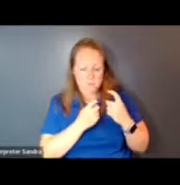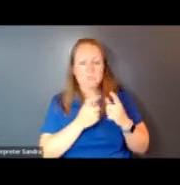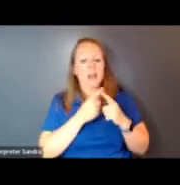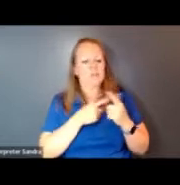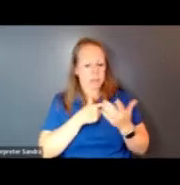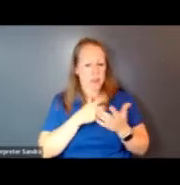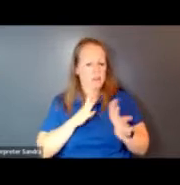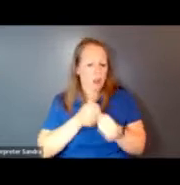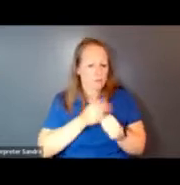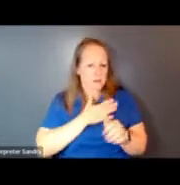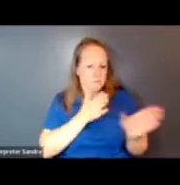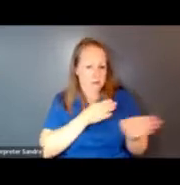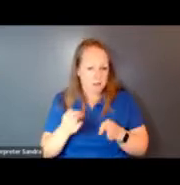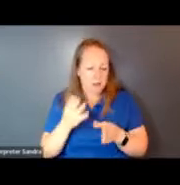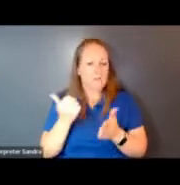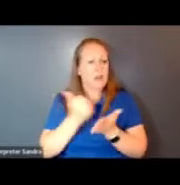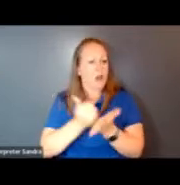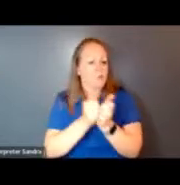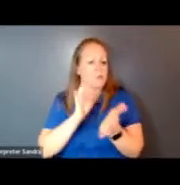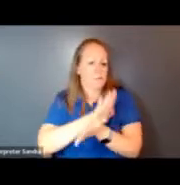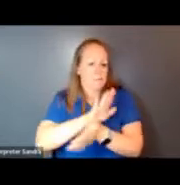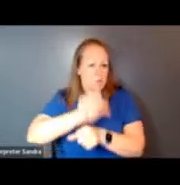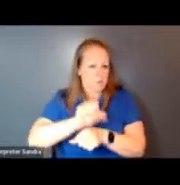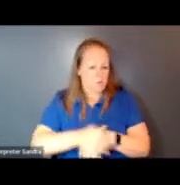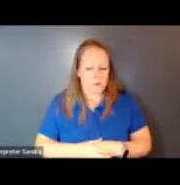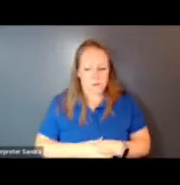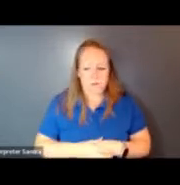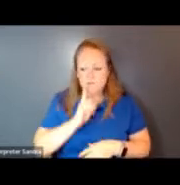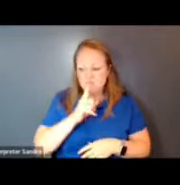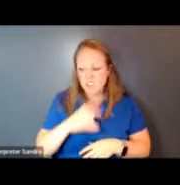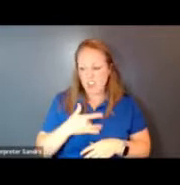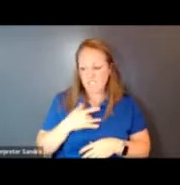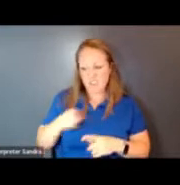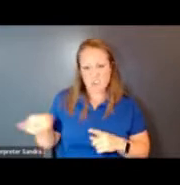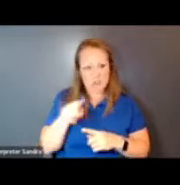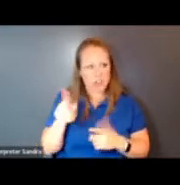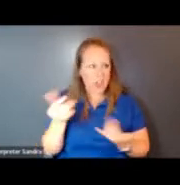paperwork. I really feel like they are actually kind of trusted friends that I can ask